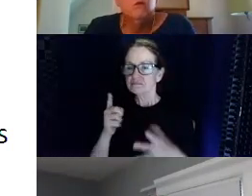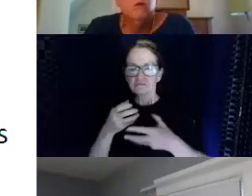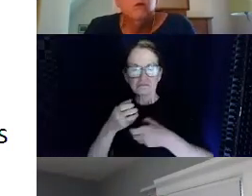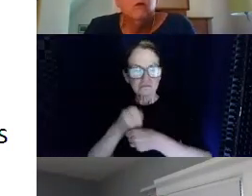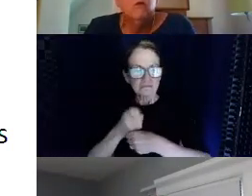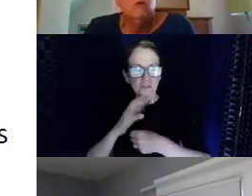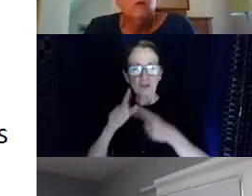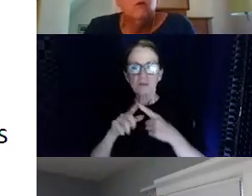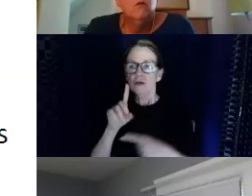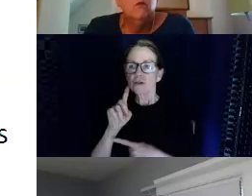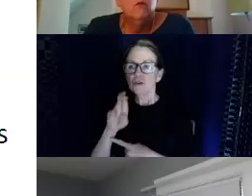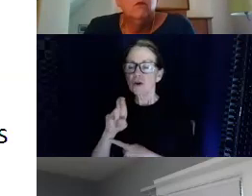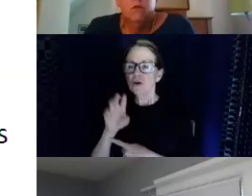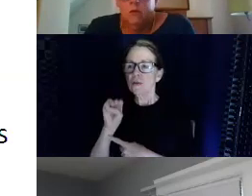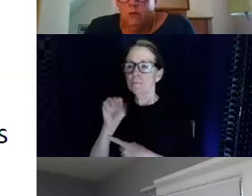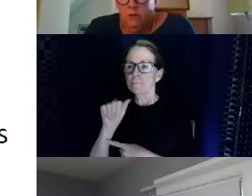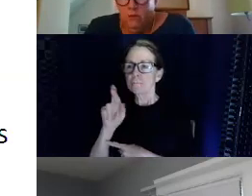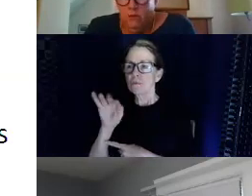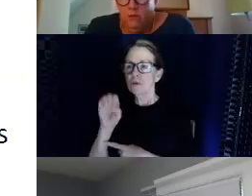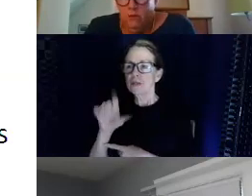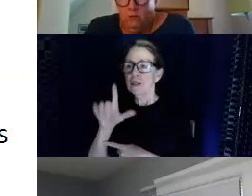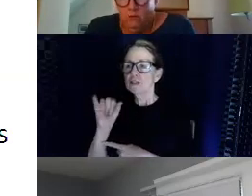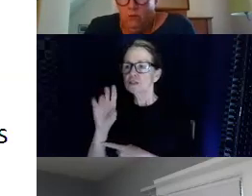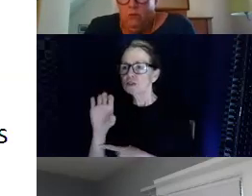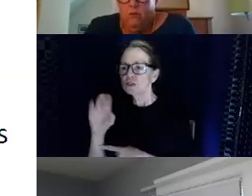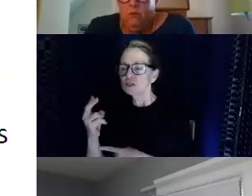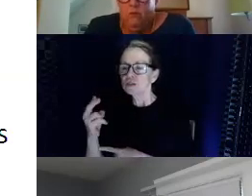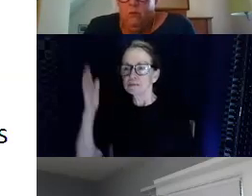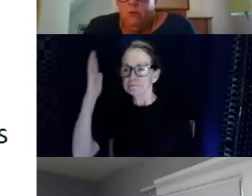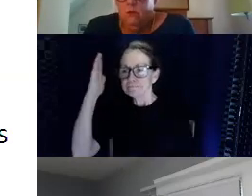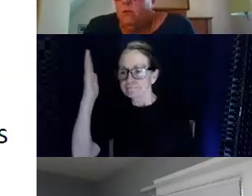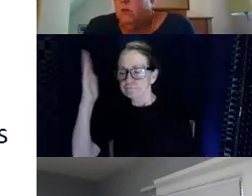THANK YOU.